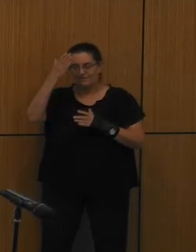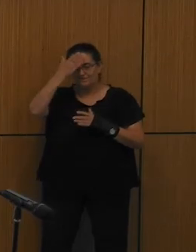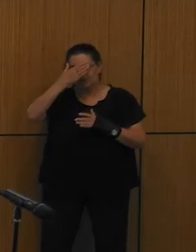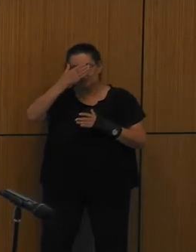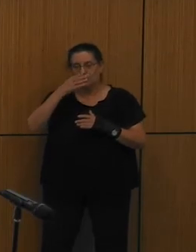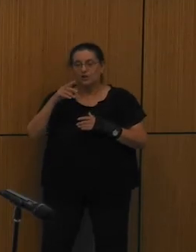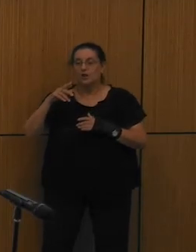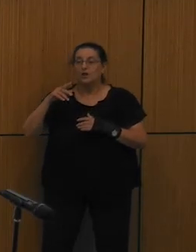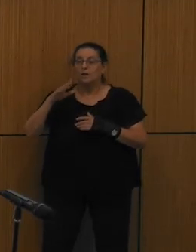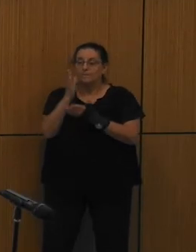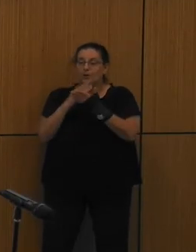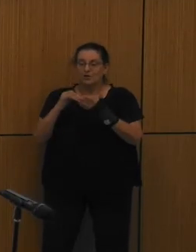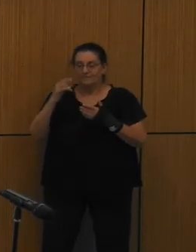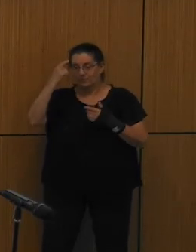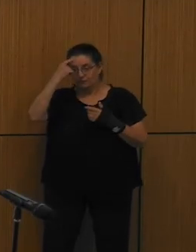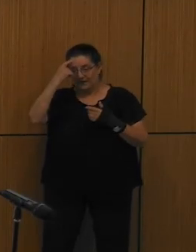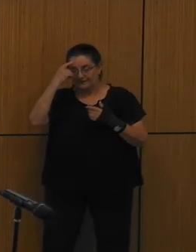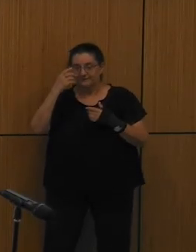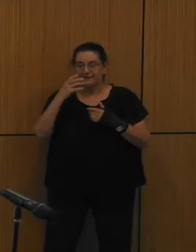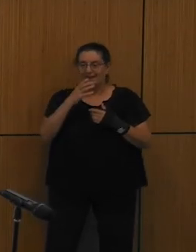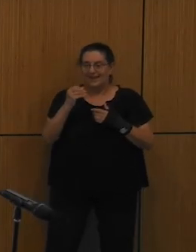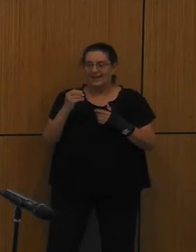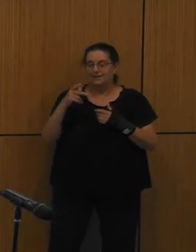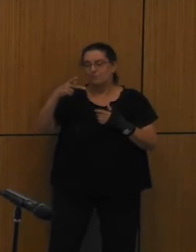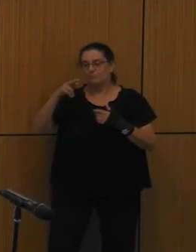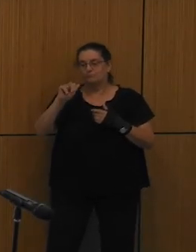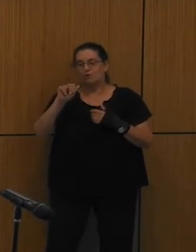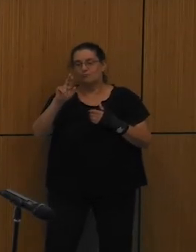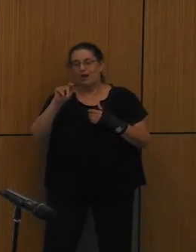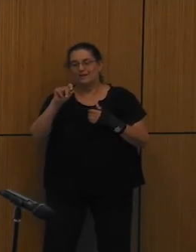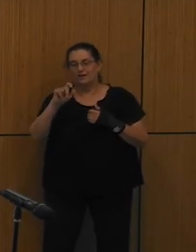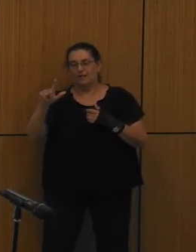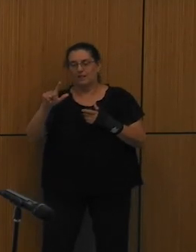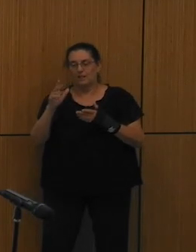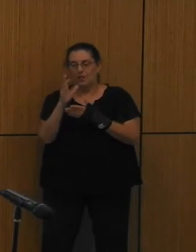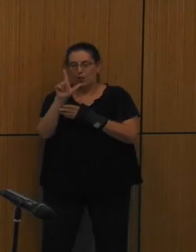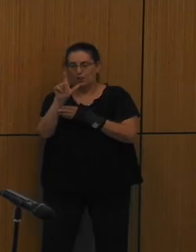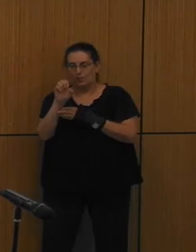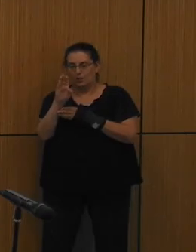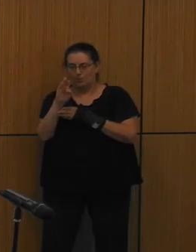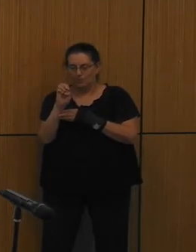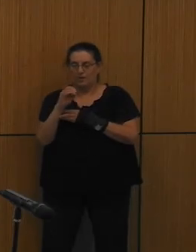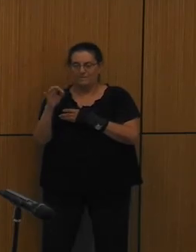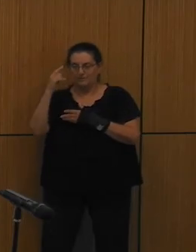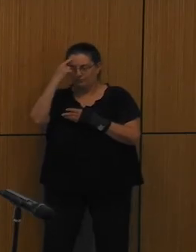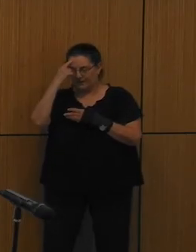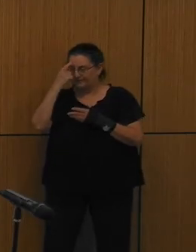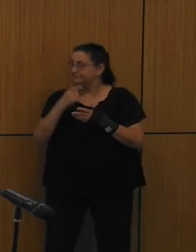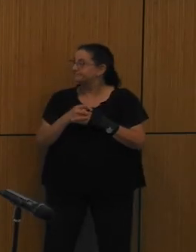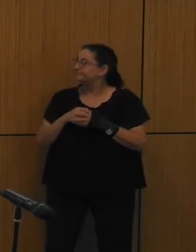lobe of the brain in the very front, the parietal lobe of the brain. Back here together, those parts of the brain are involved